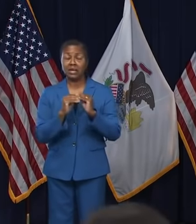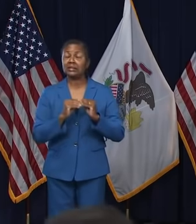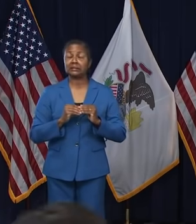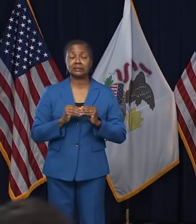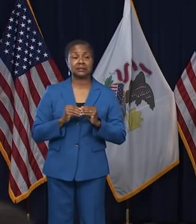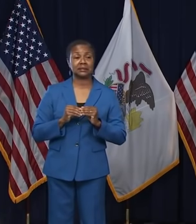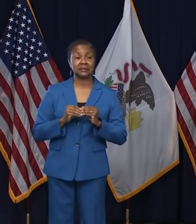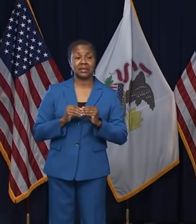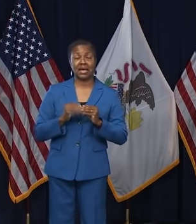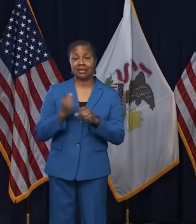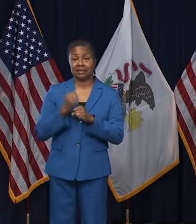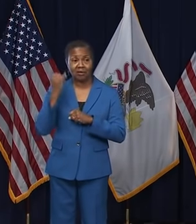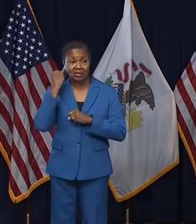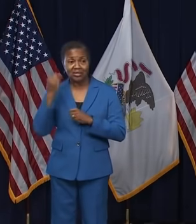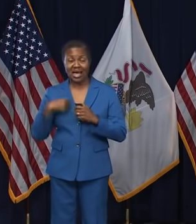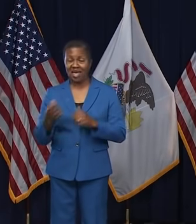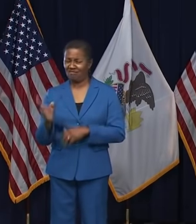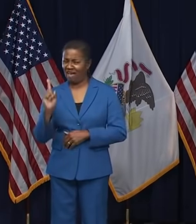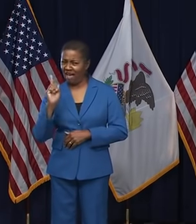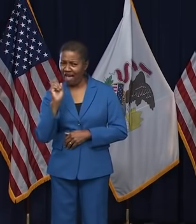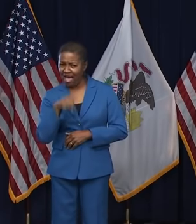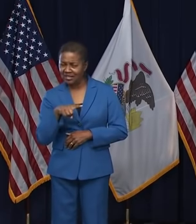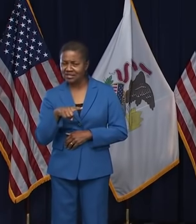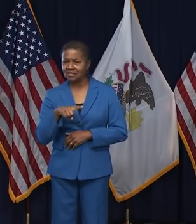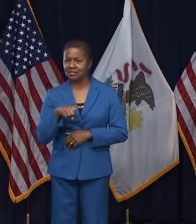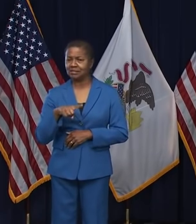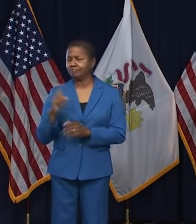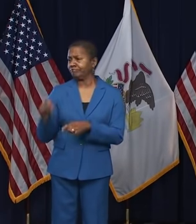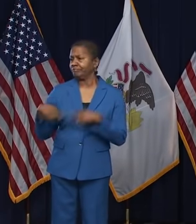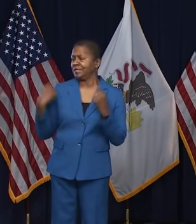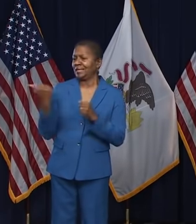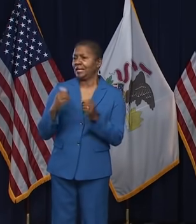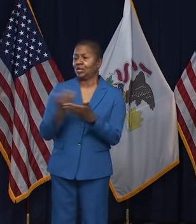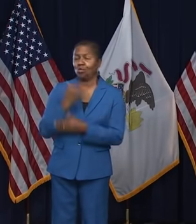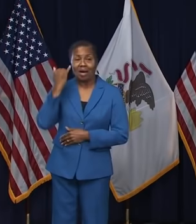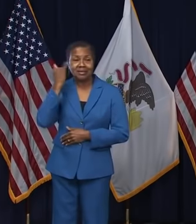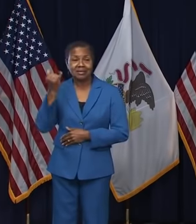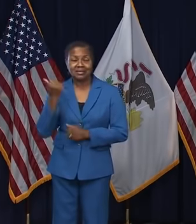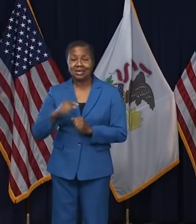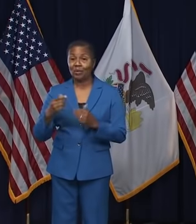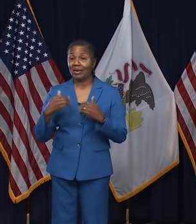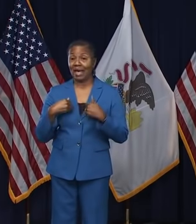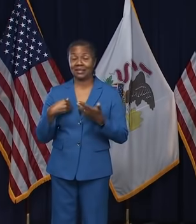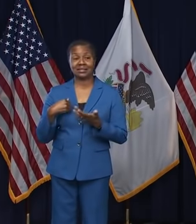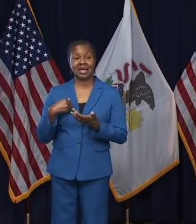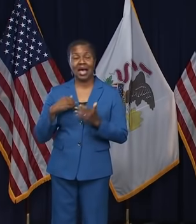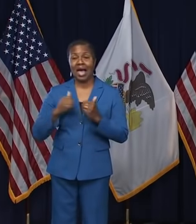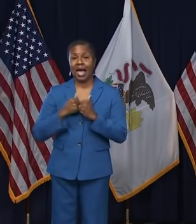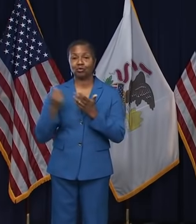you all will cover them- a and-